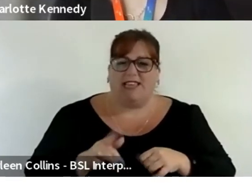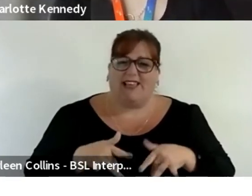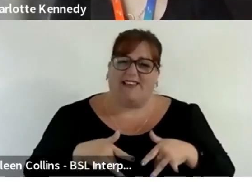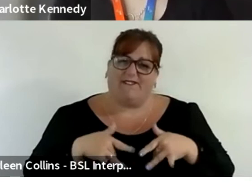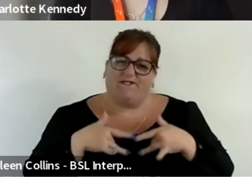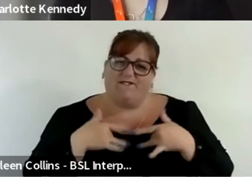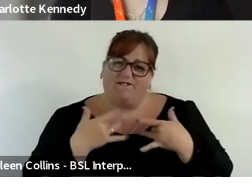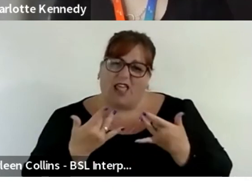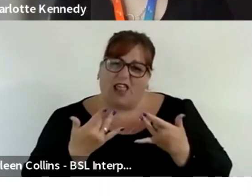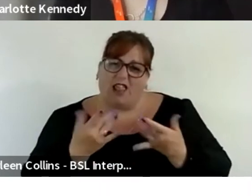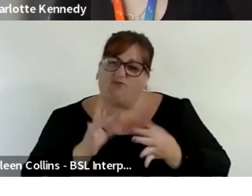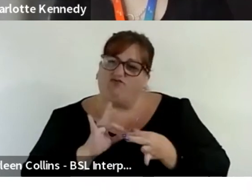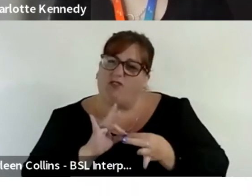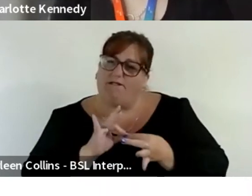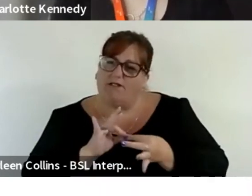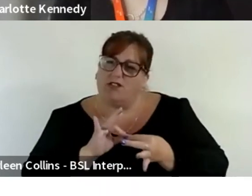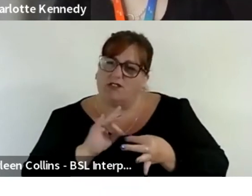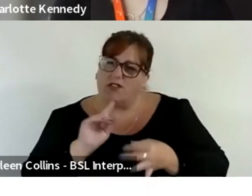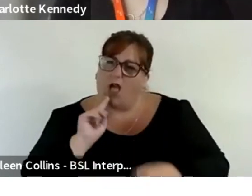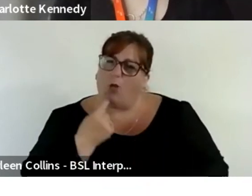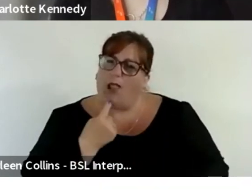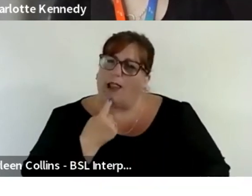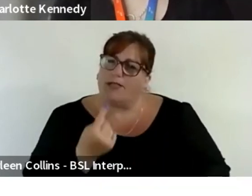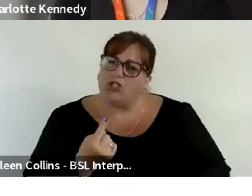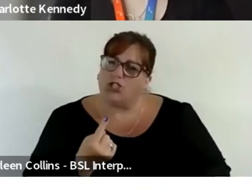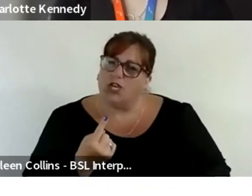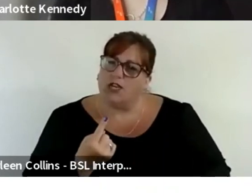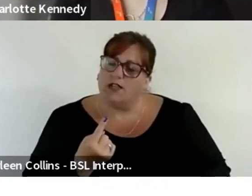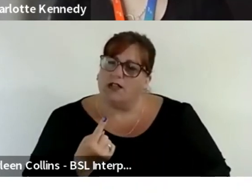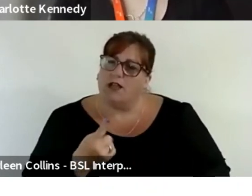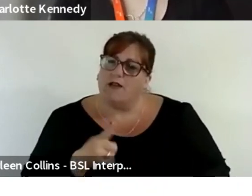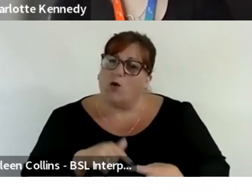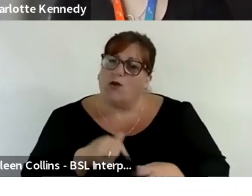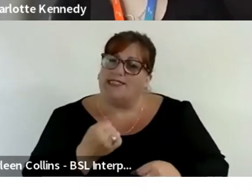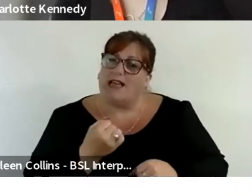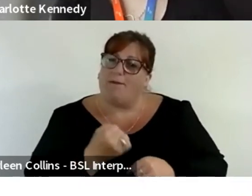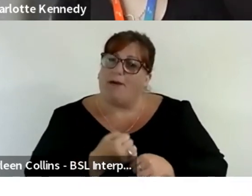For example, a colleague I'm currently working with mentioned a dislike of